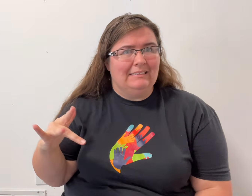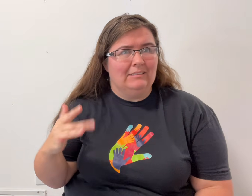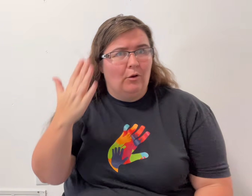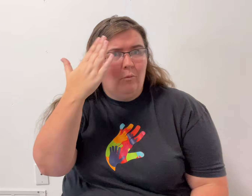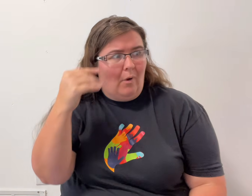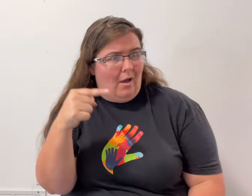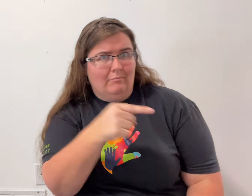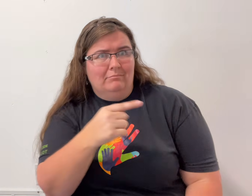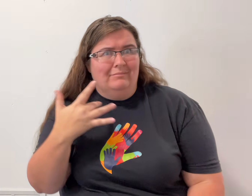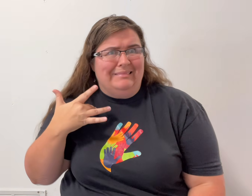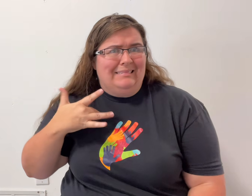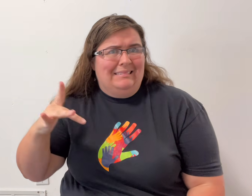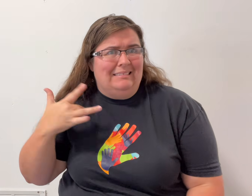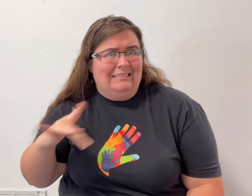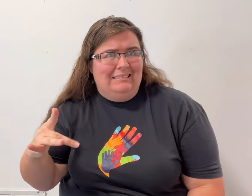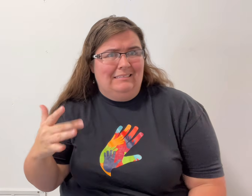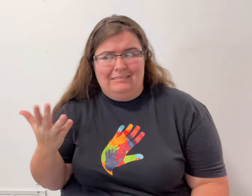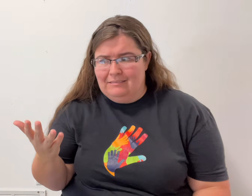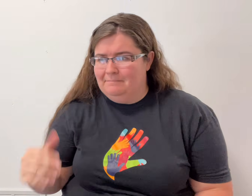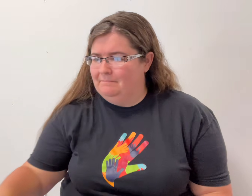Why is he so SENSITIVE?